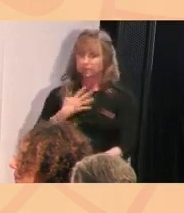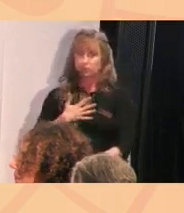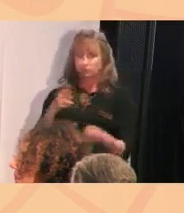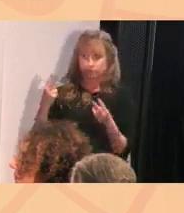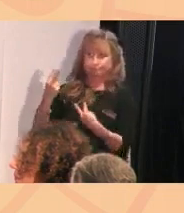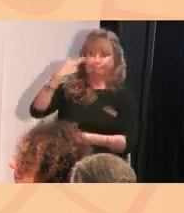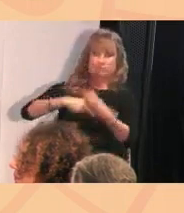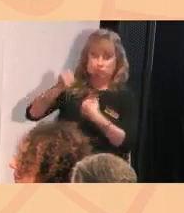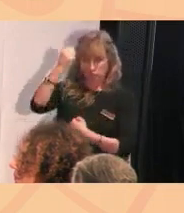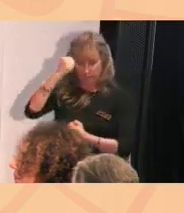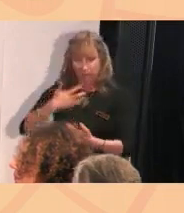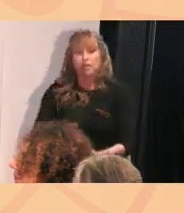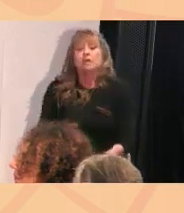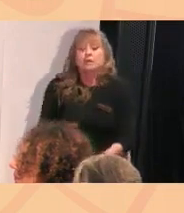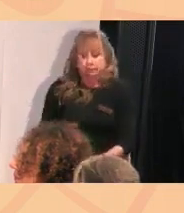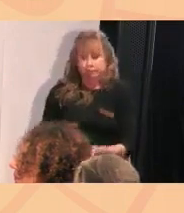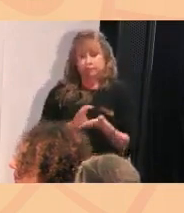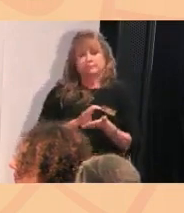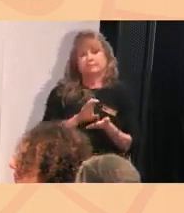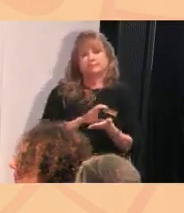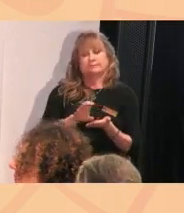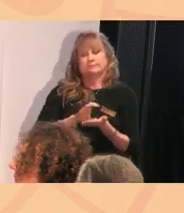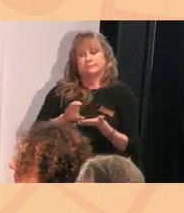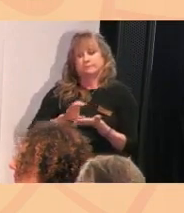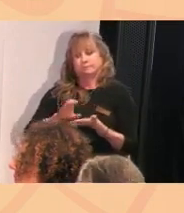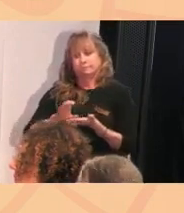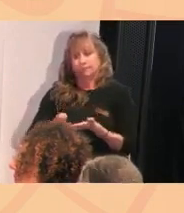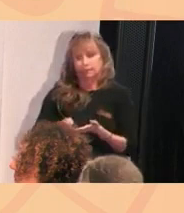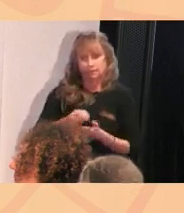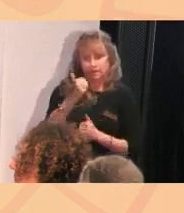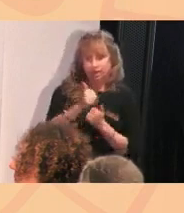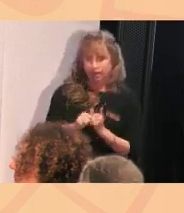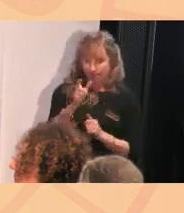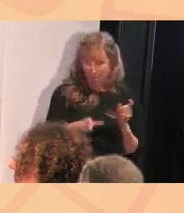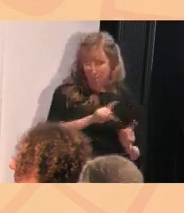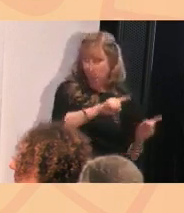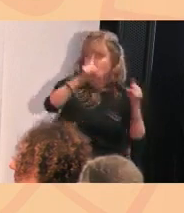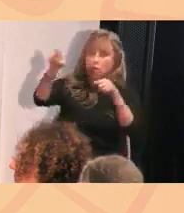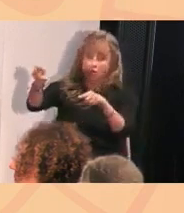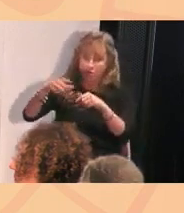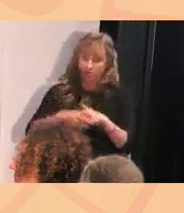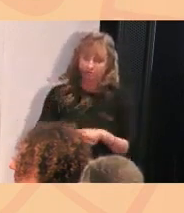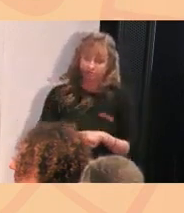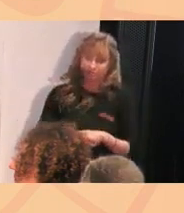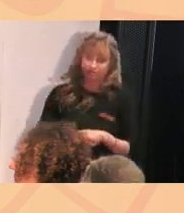the Australia Council either had to come to the party or look really stupid.